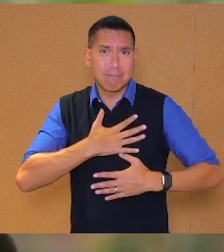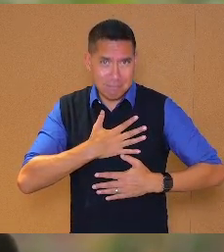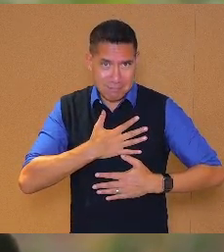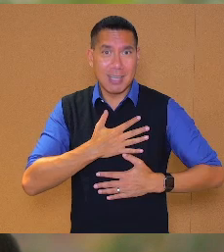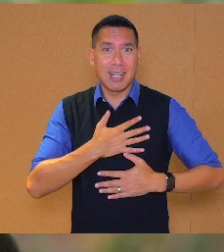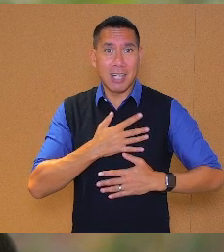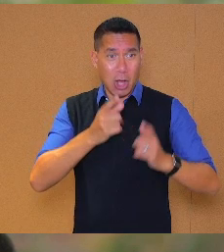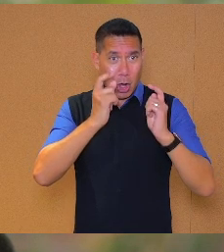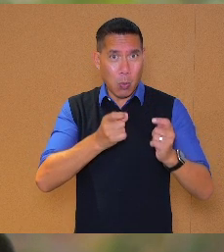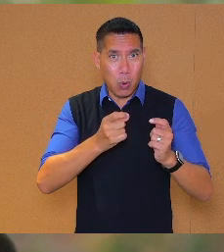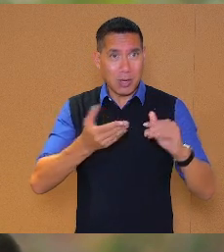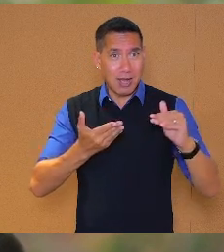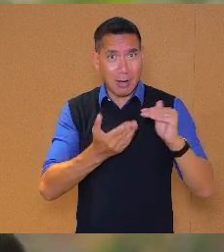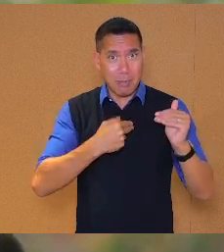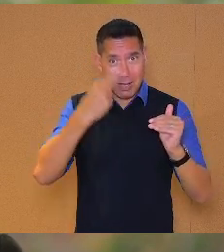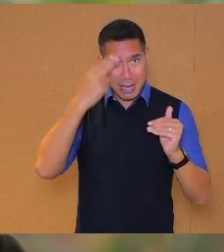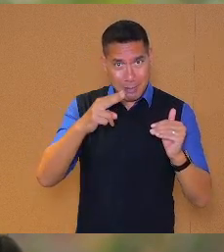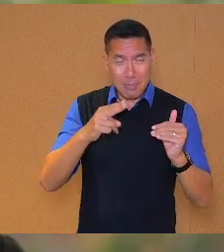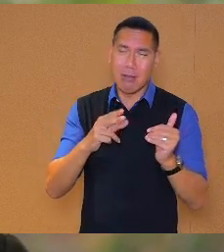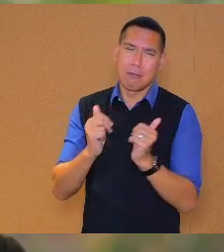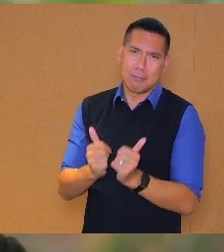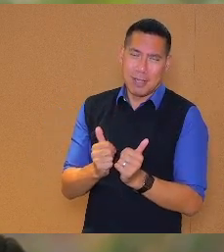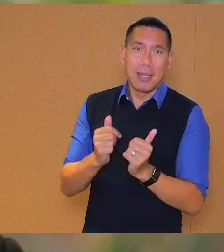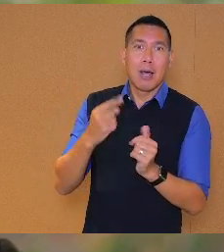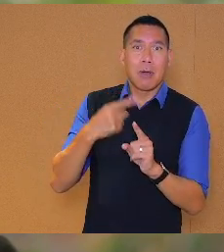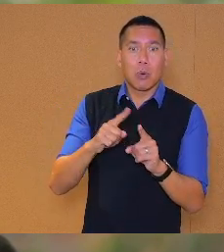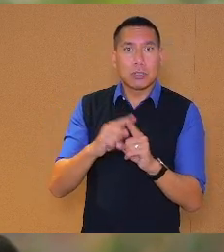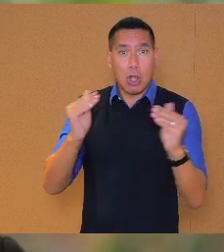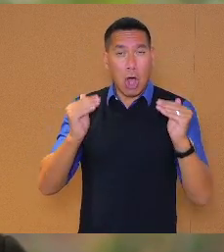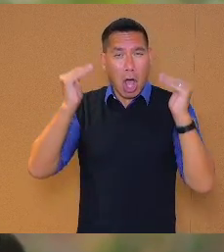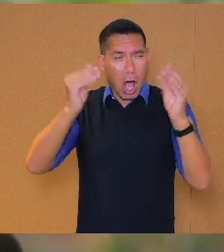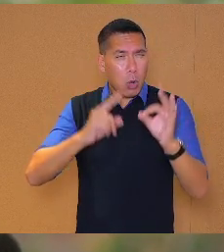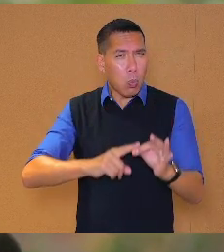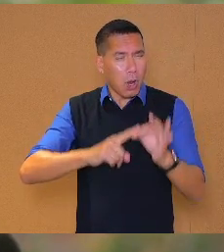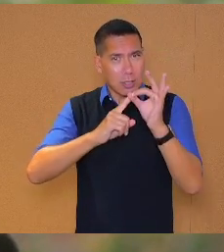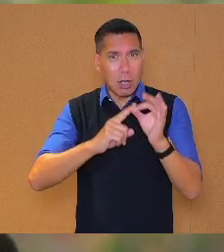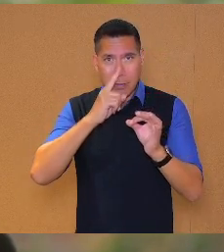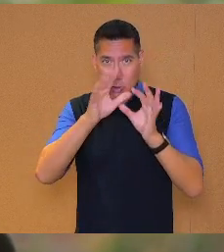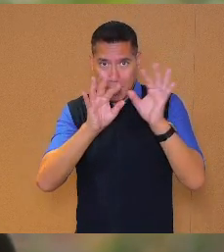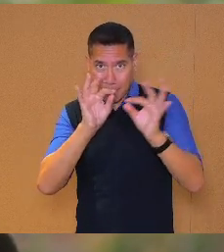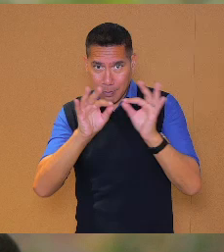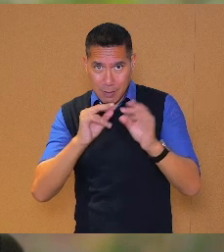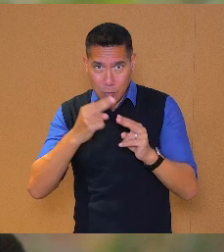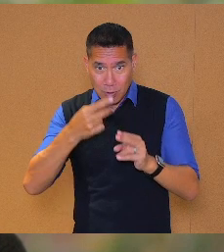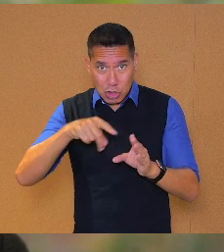in his honour and would know doubt be impressed with the high quality nominees that are here.